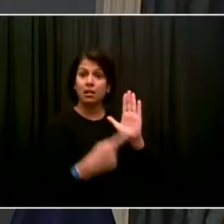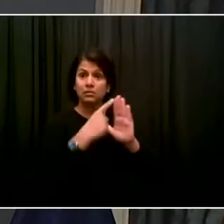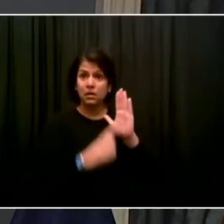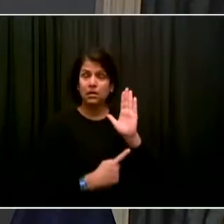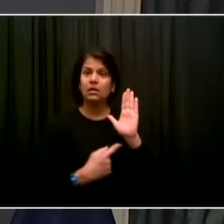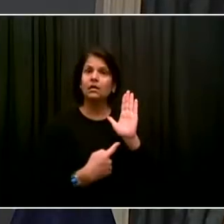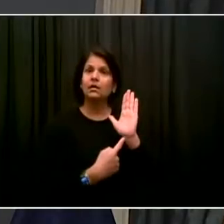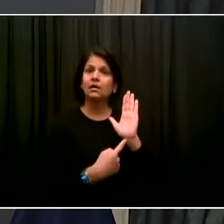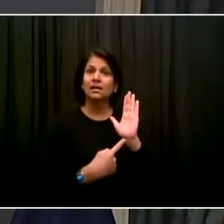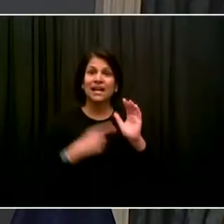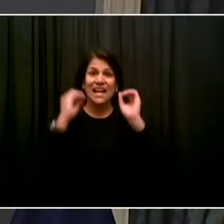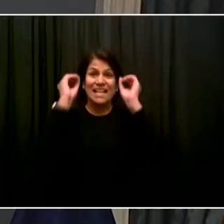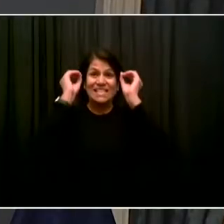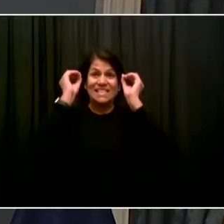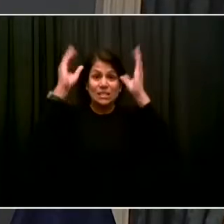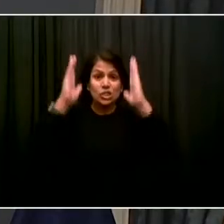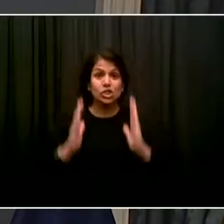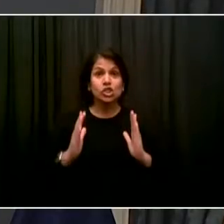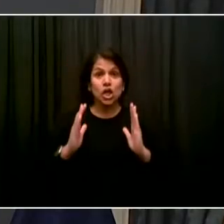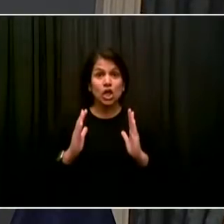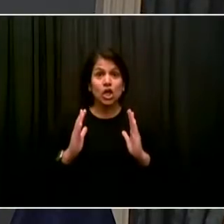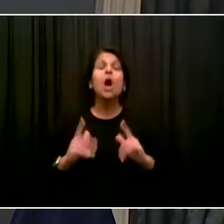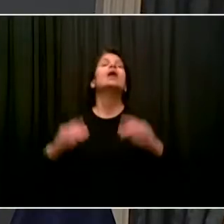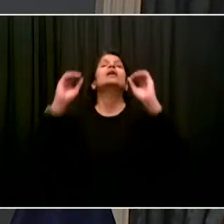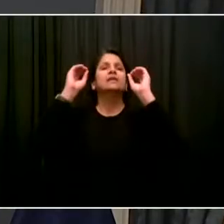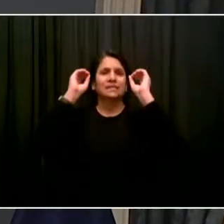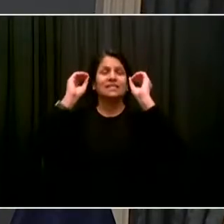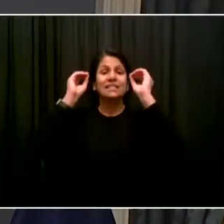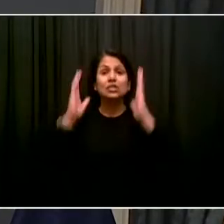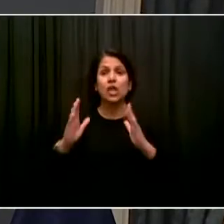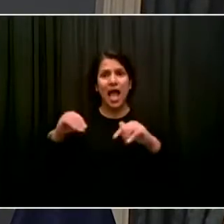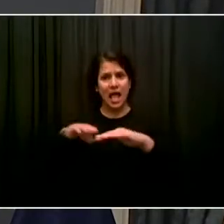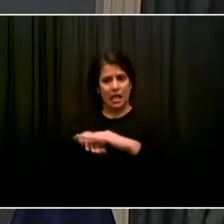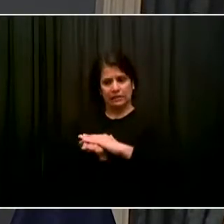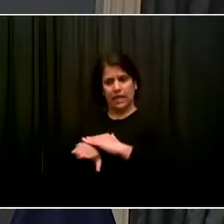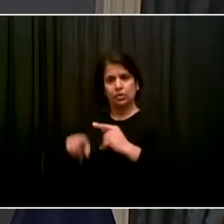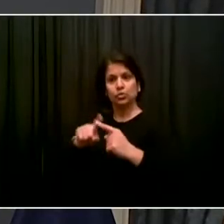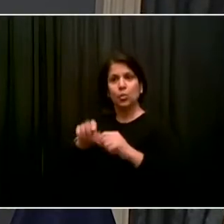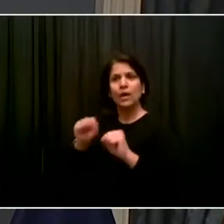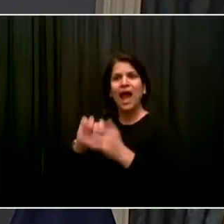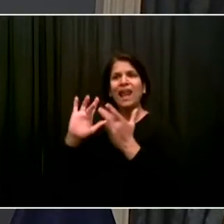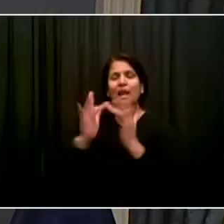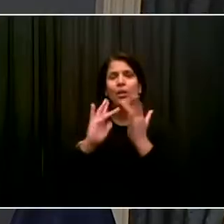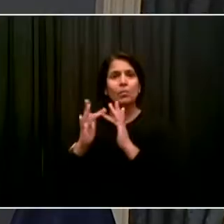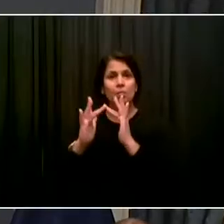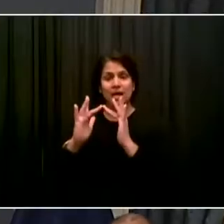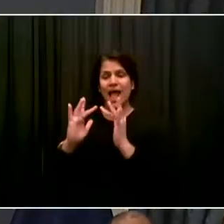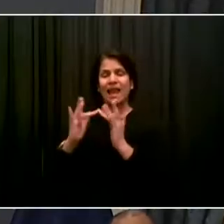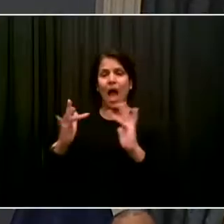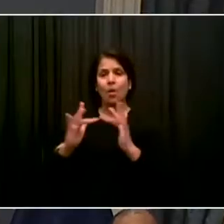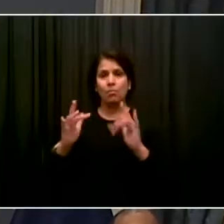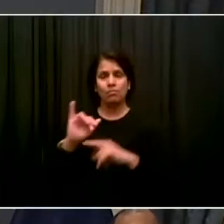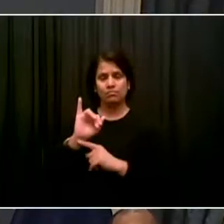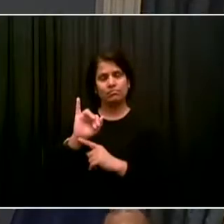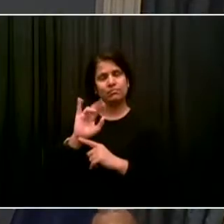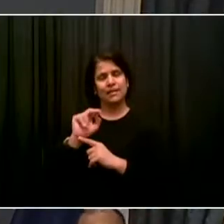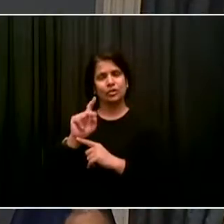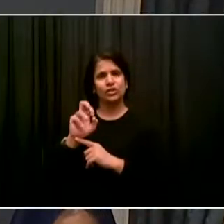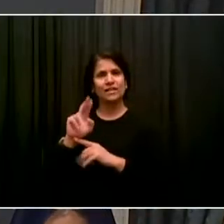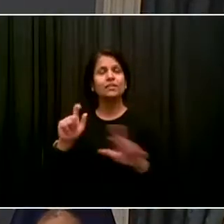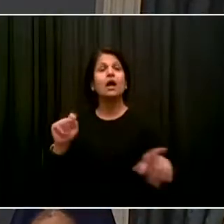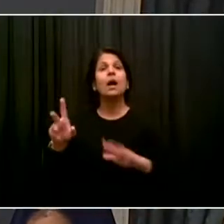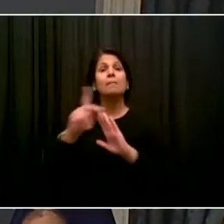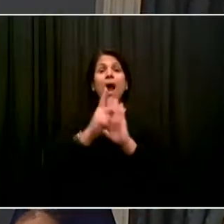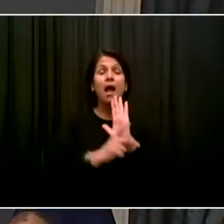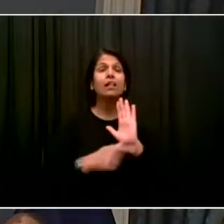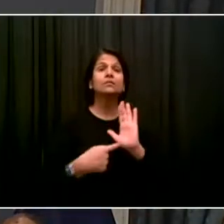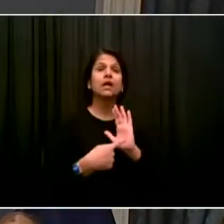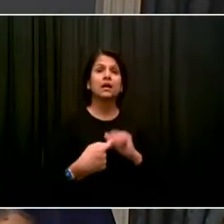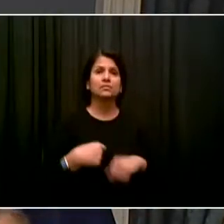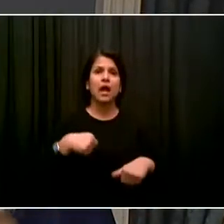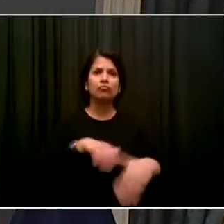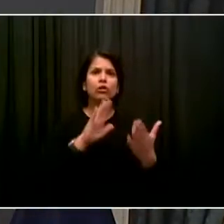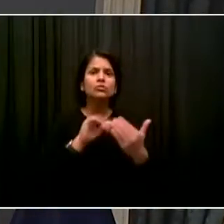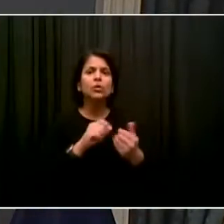GOOD MORNING.